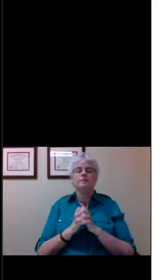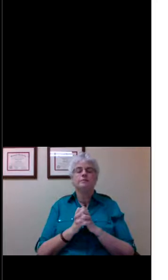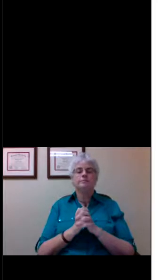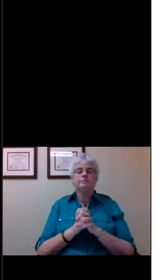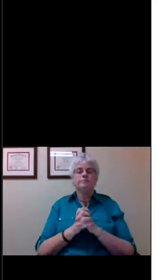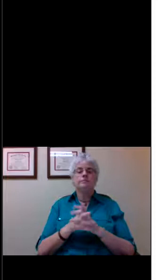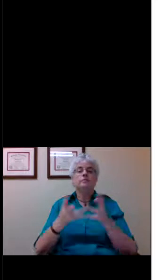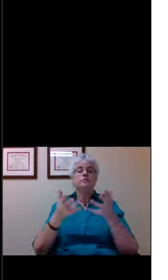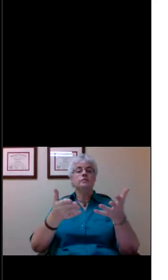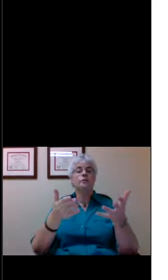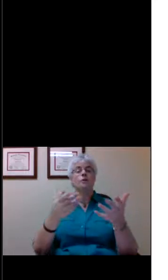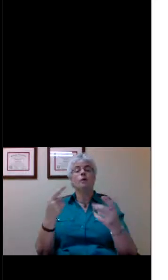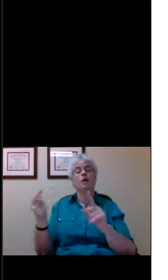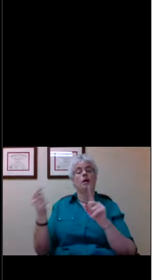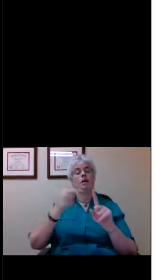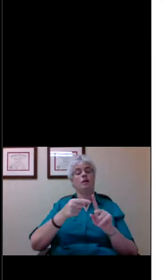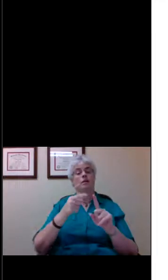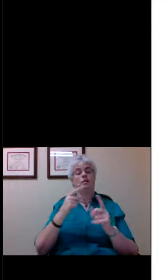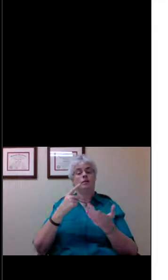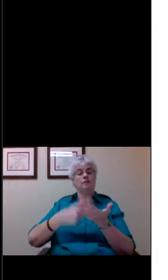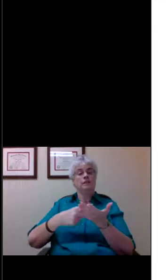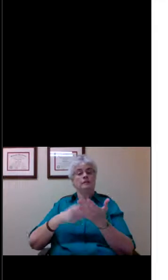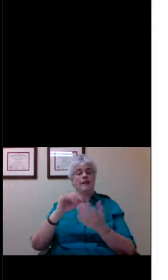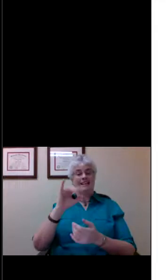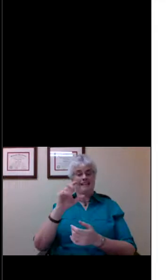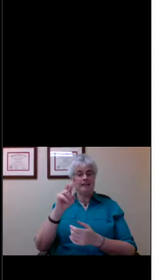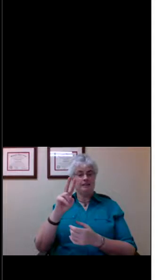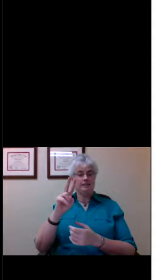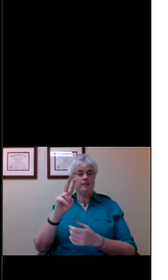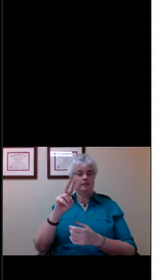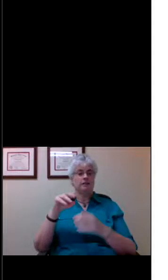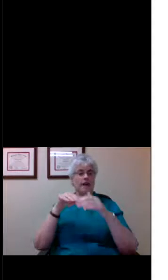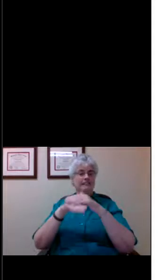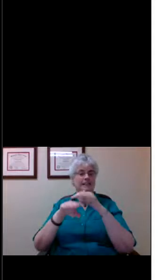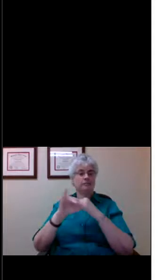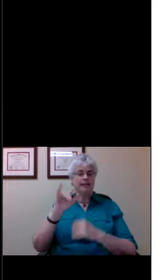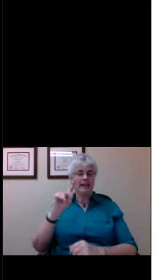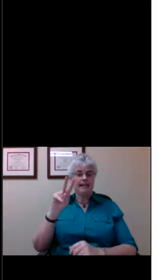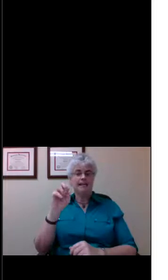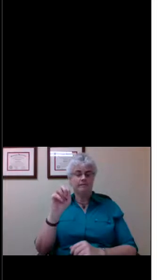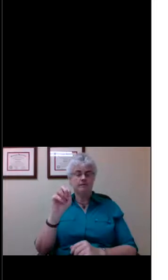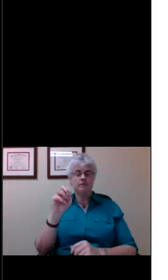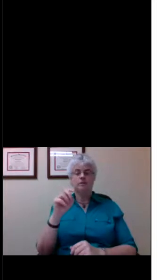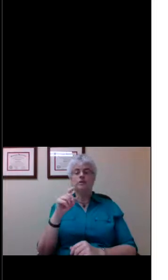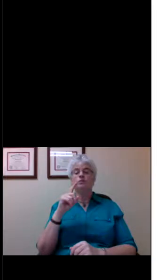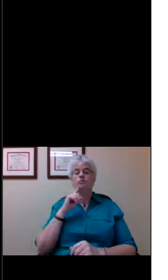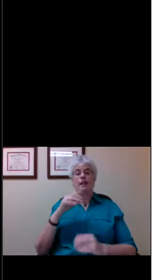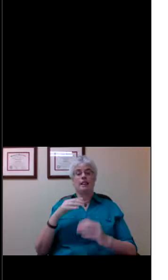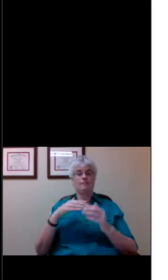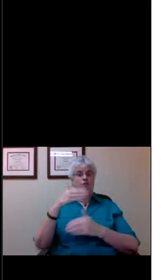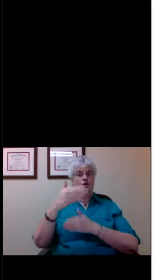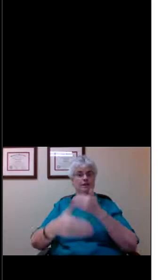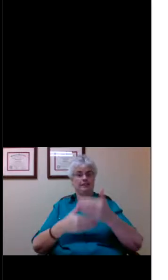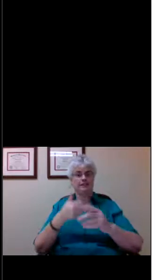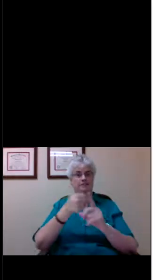we're all clear. Um, so yeah, I did want to talk about ICADVs accessibility